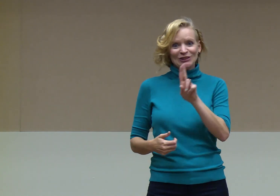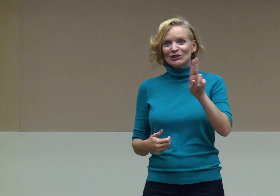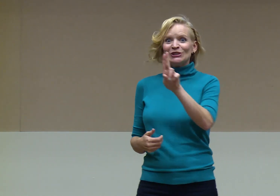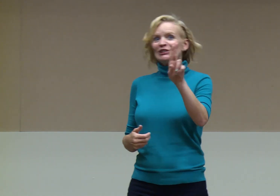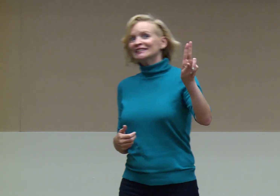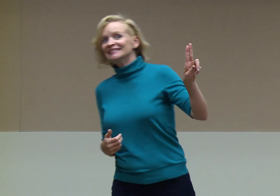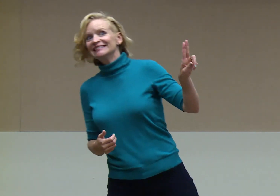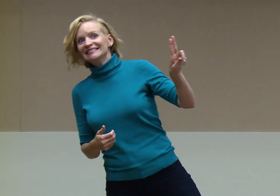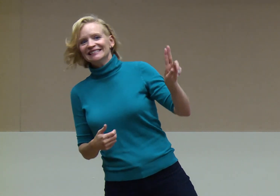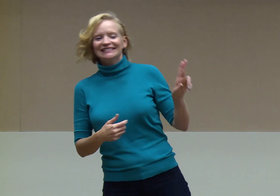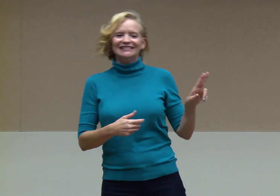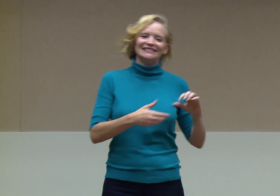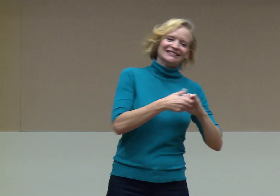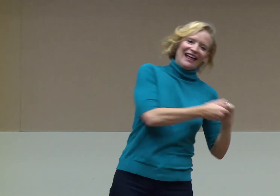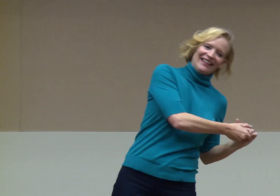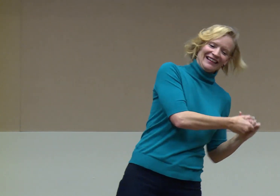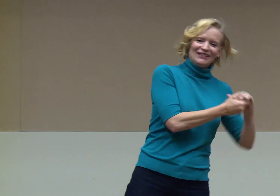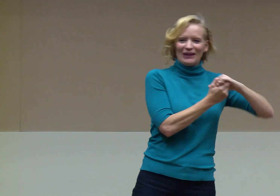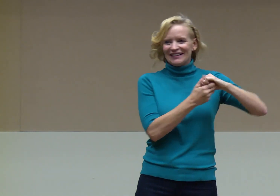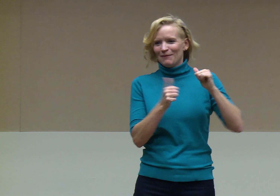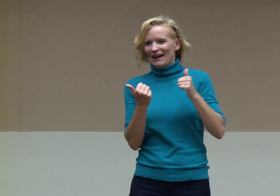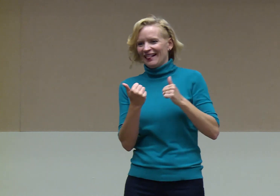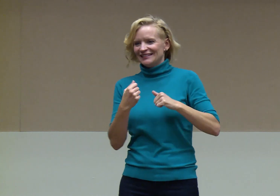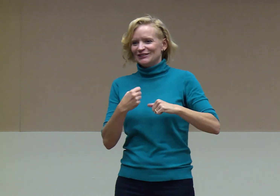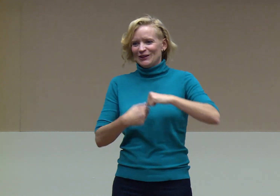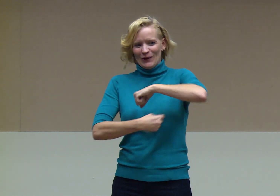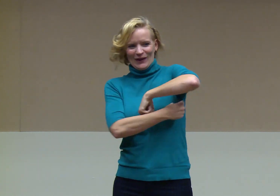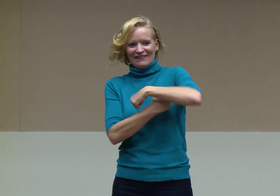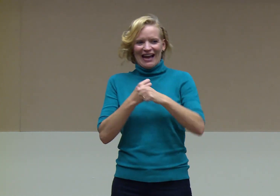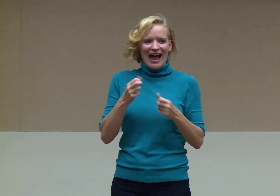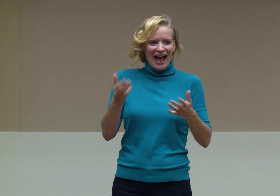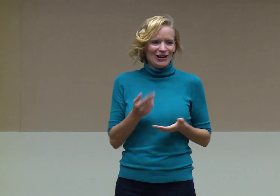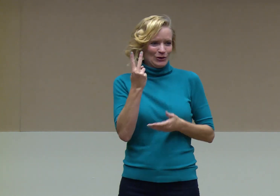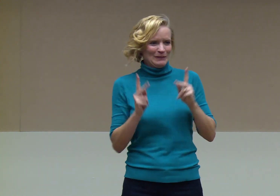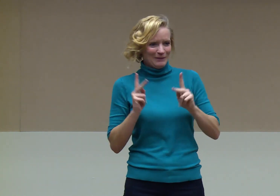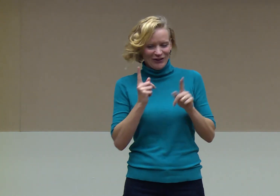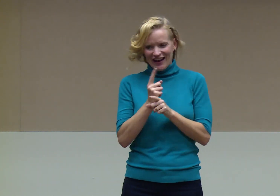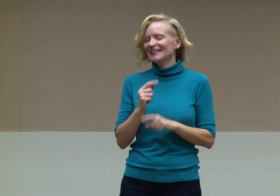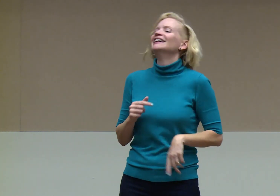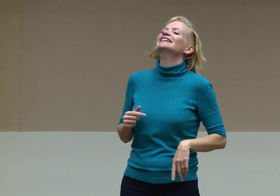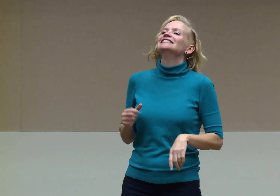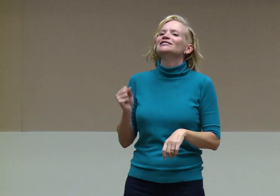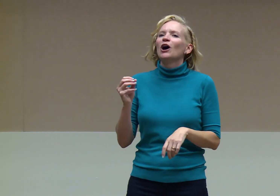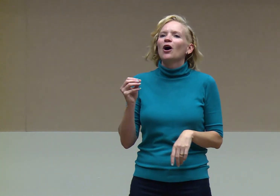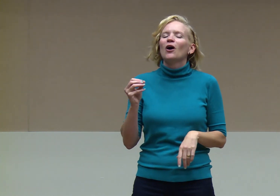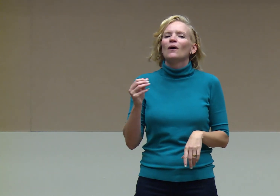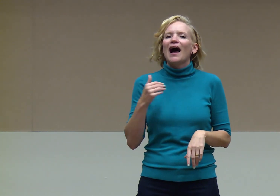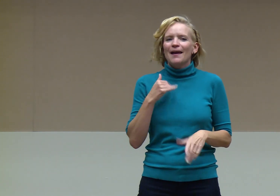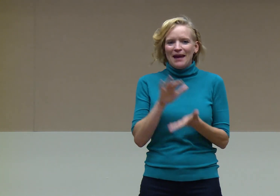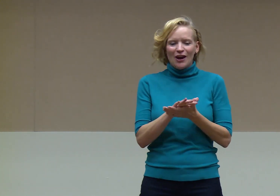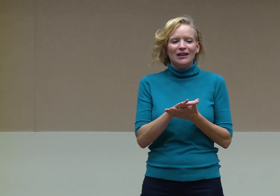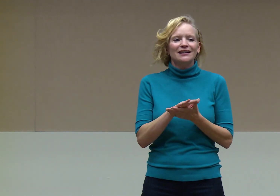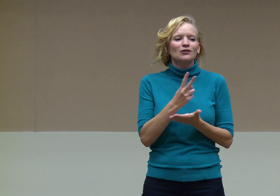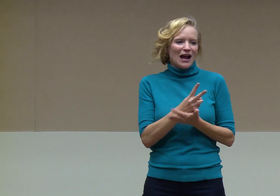what you call 2 body problems, you know. You're, you know, trying to go one place and the university or location